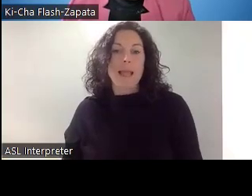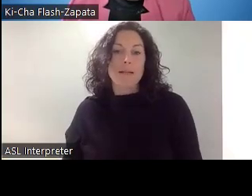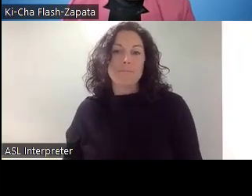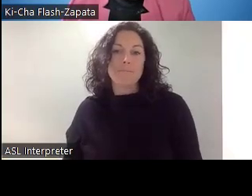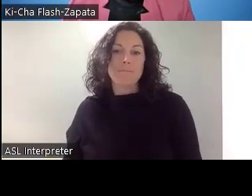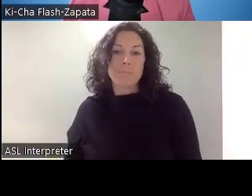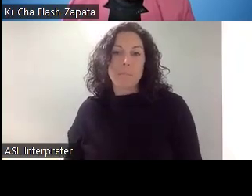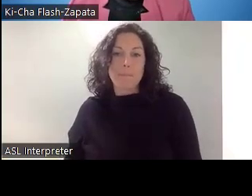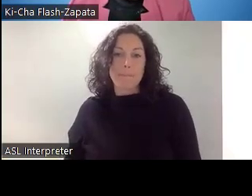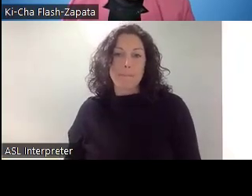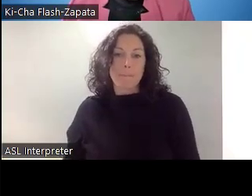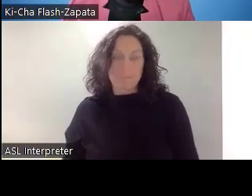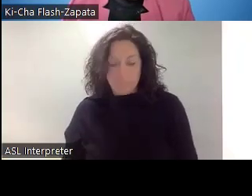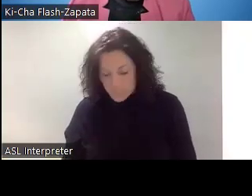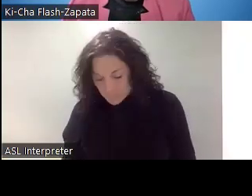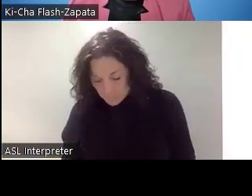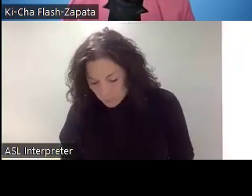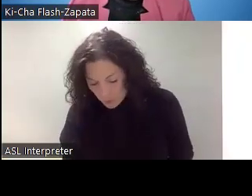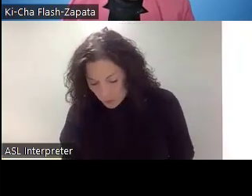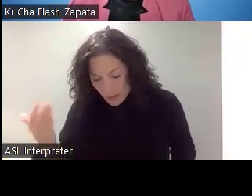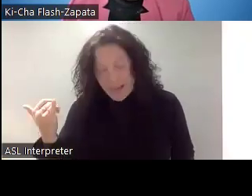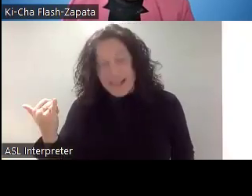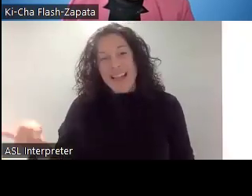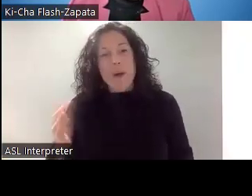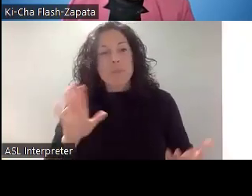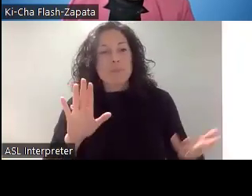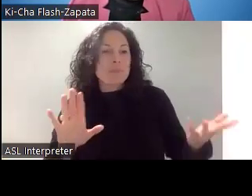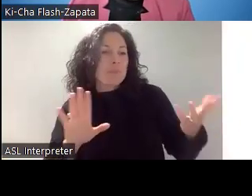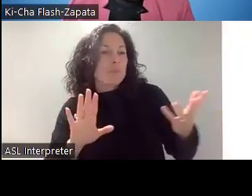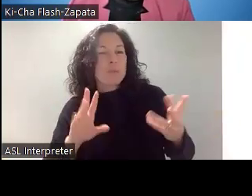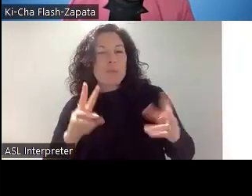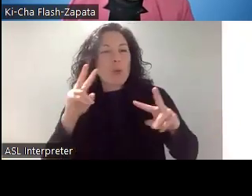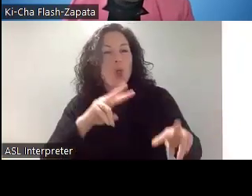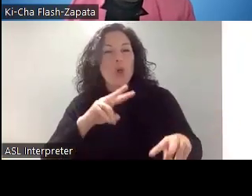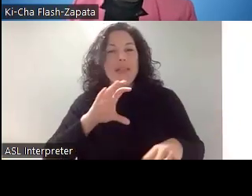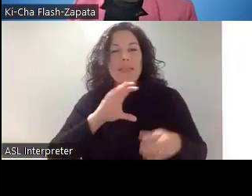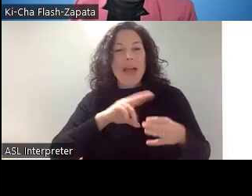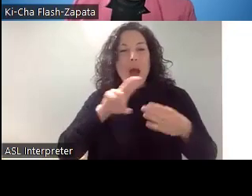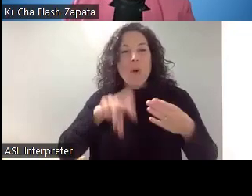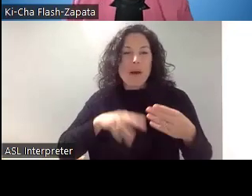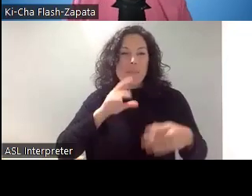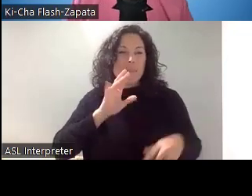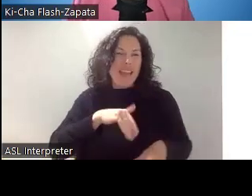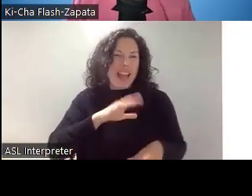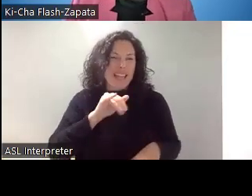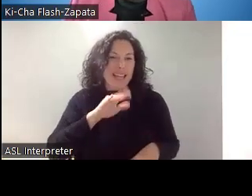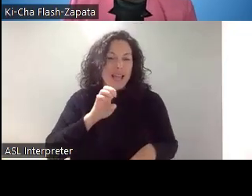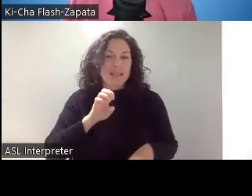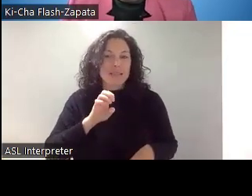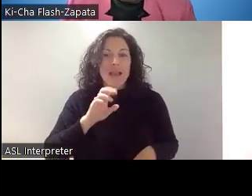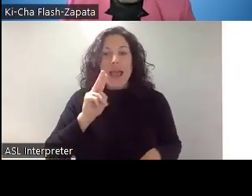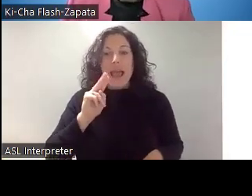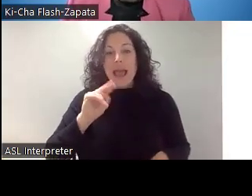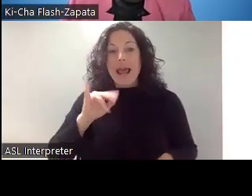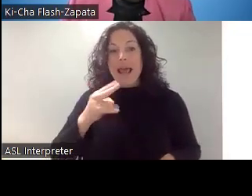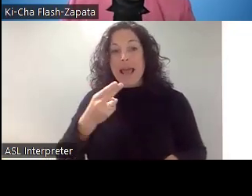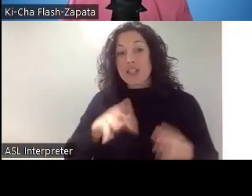All right. So let's look at the outcome of this case. Based on NIH's findings and guidance,